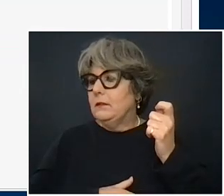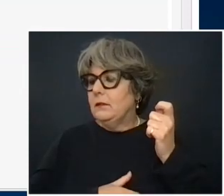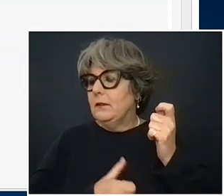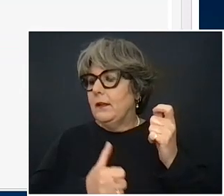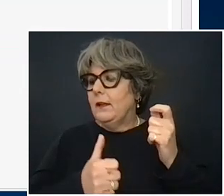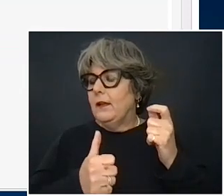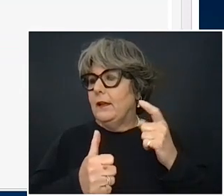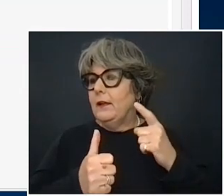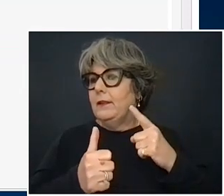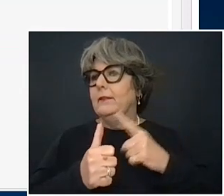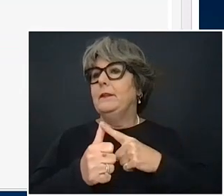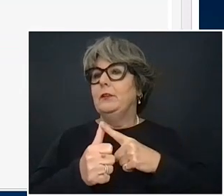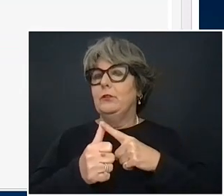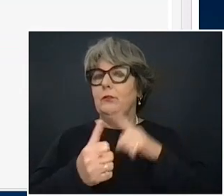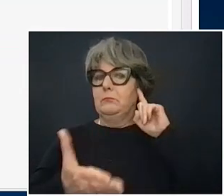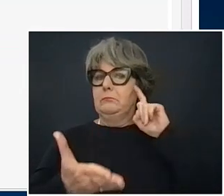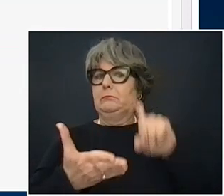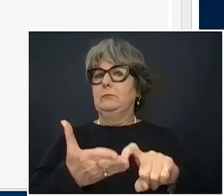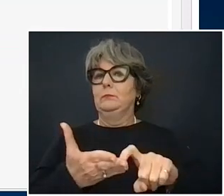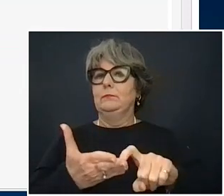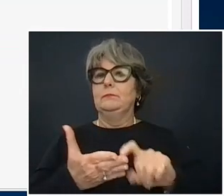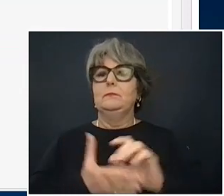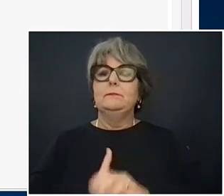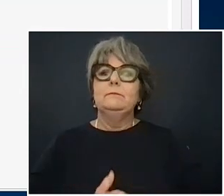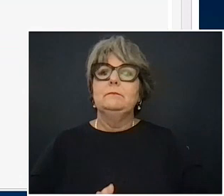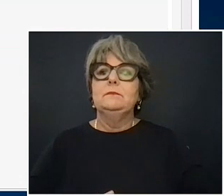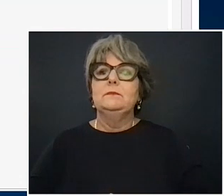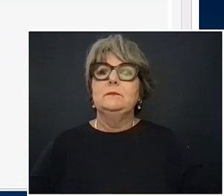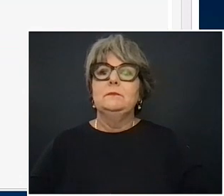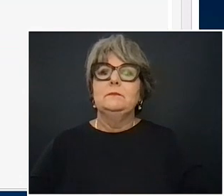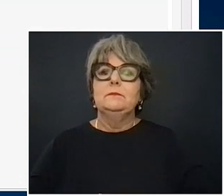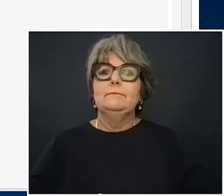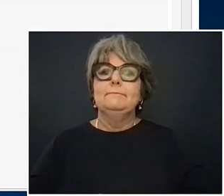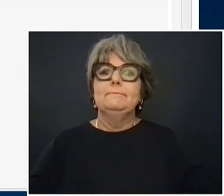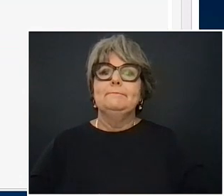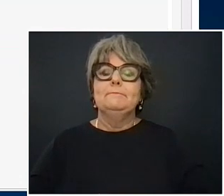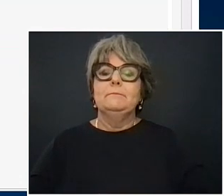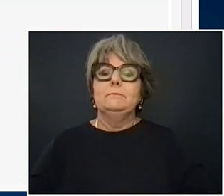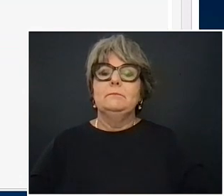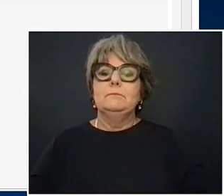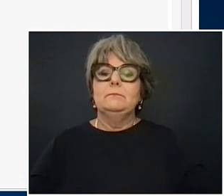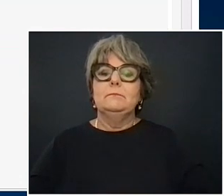recognition. Happy to take any comments here.